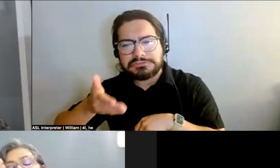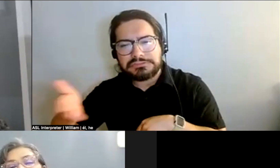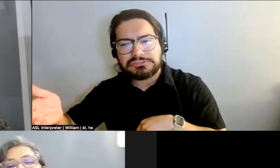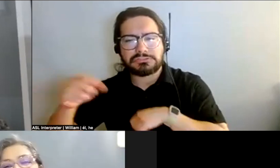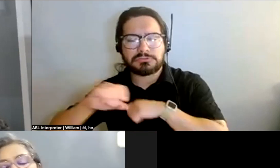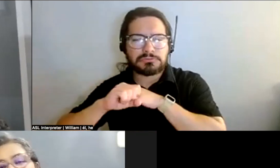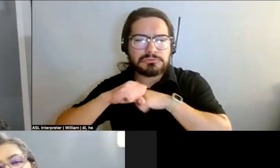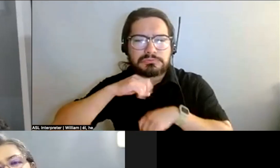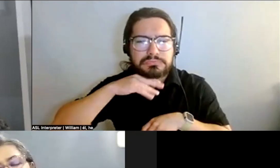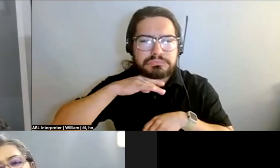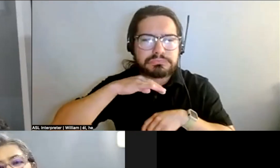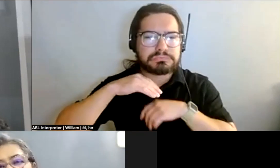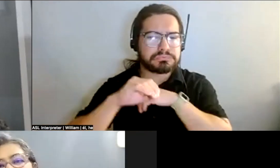umbrellas, and anonymous corpses.